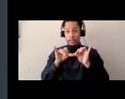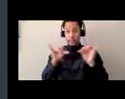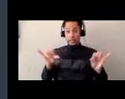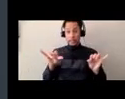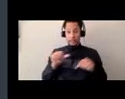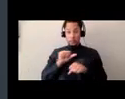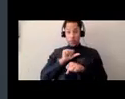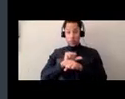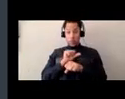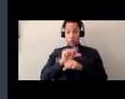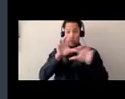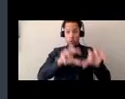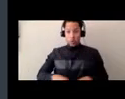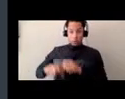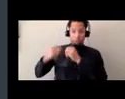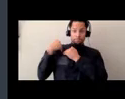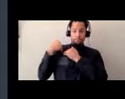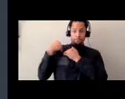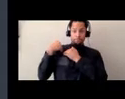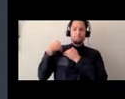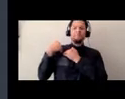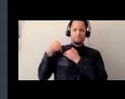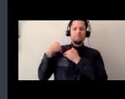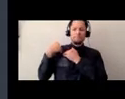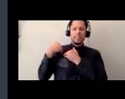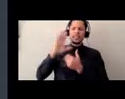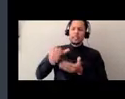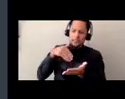at the heart of what equity means.